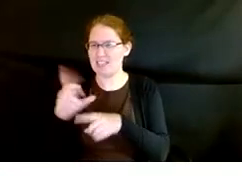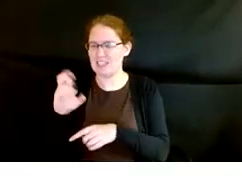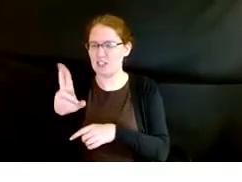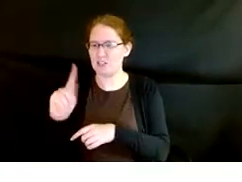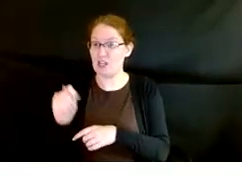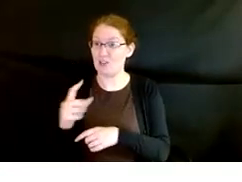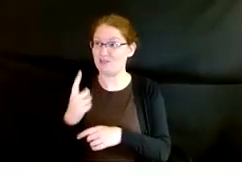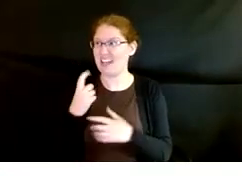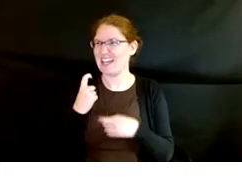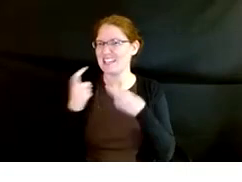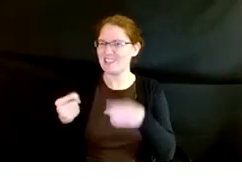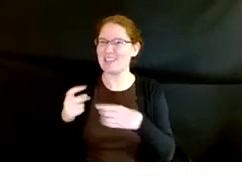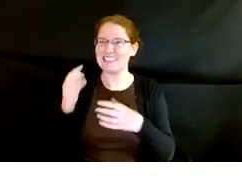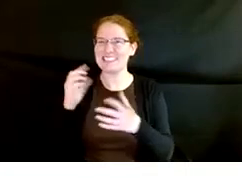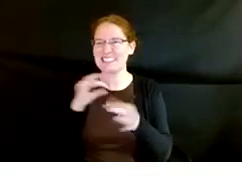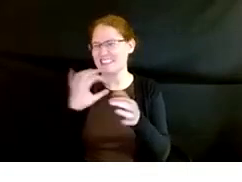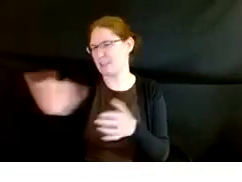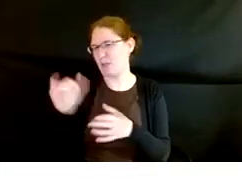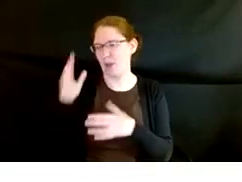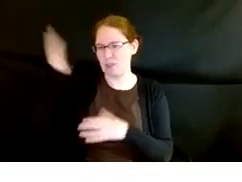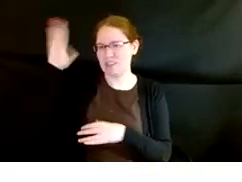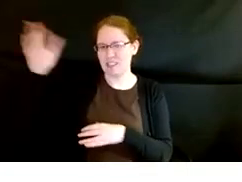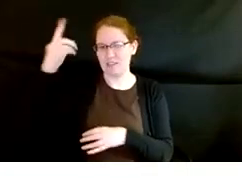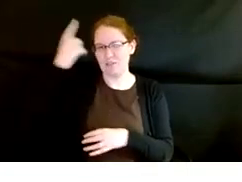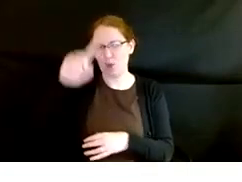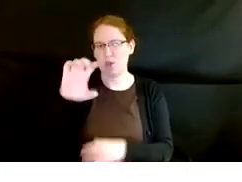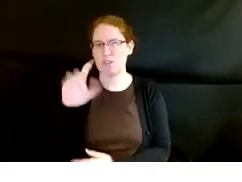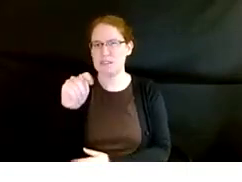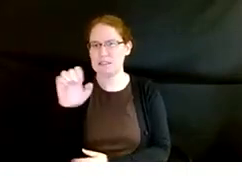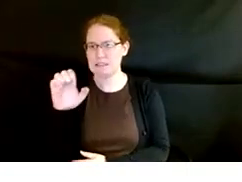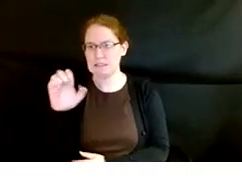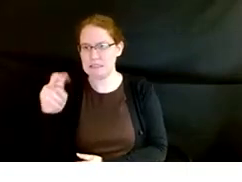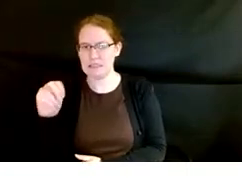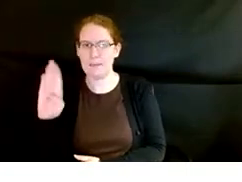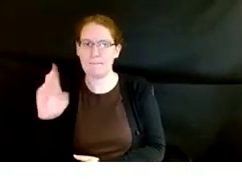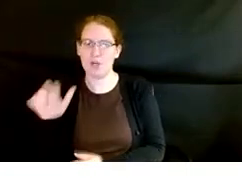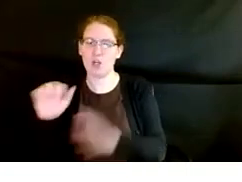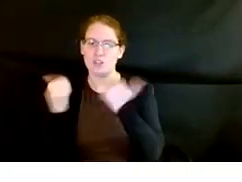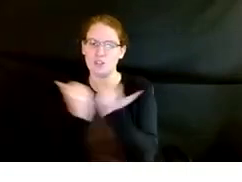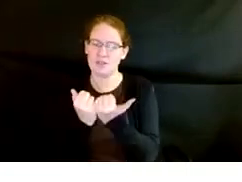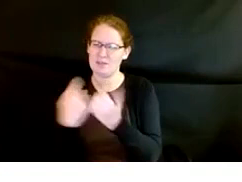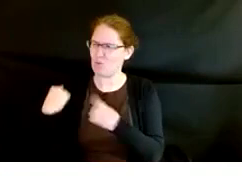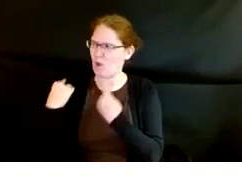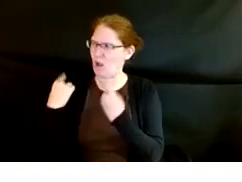Association um quite a while ago now um last summer or fall